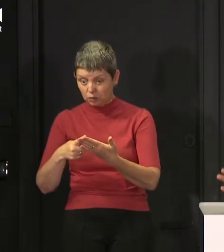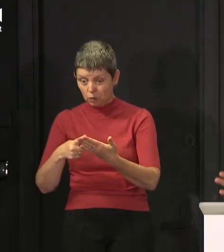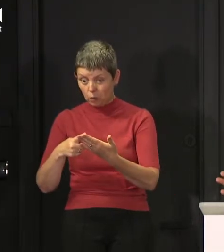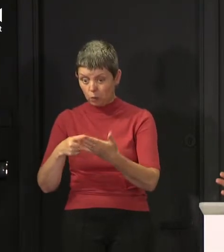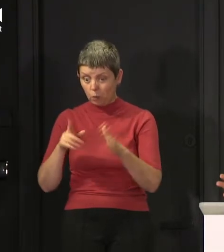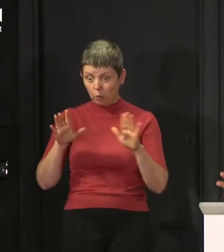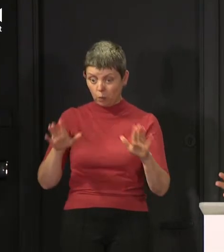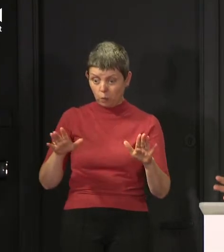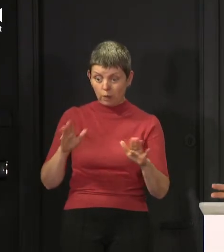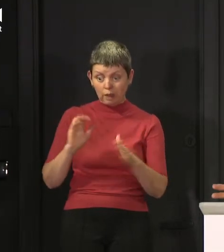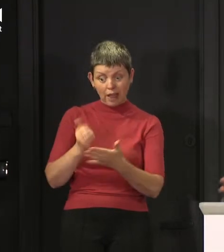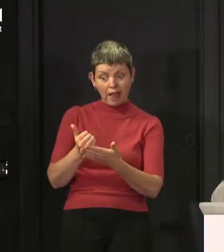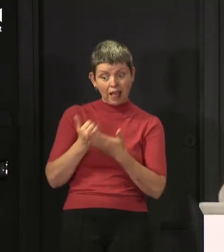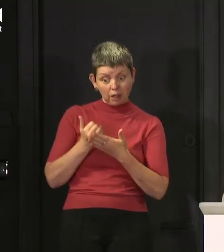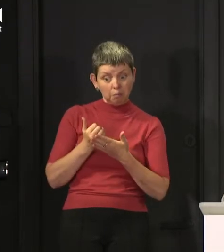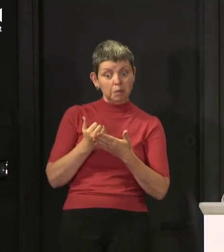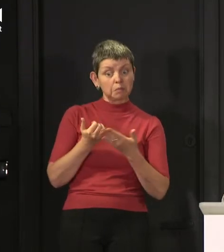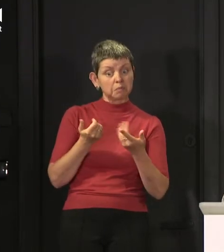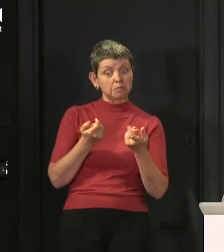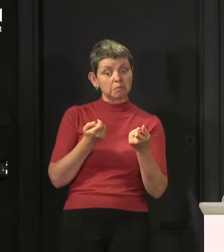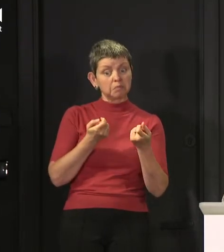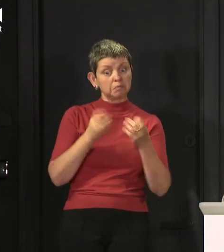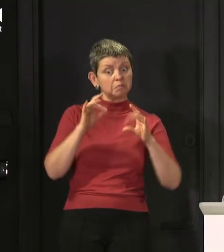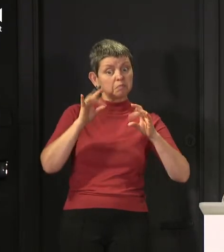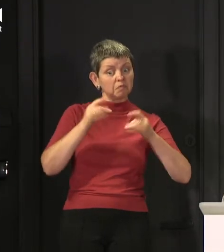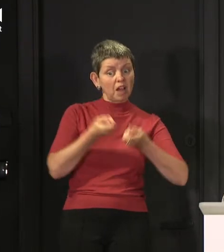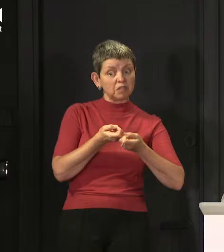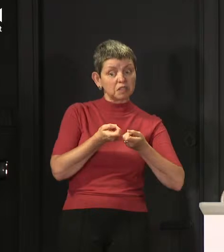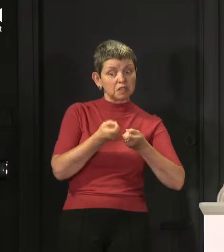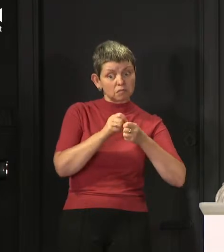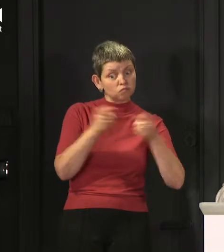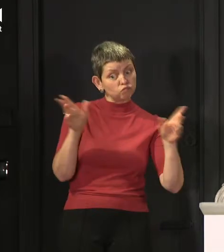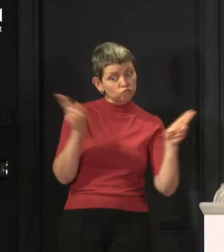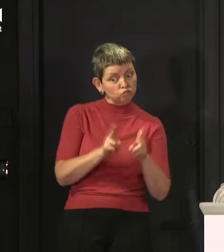some of the decisions risk the virus running out of control again? So I have to take account